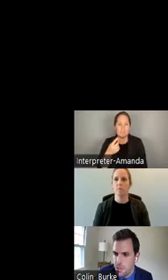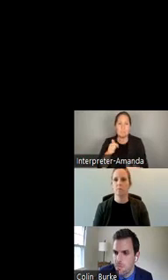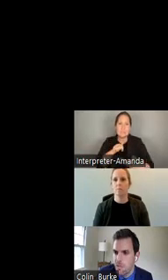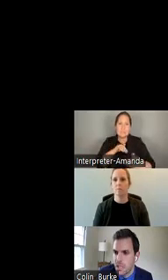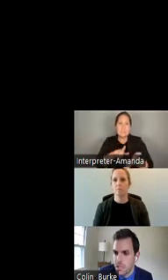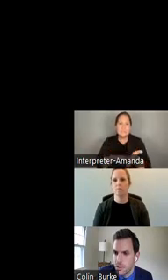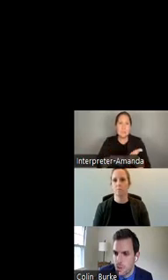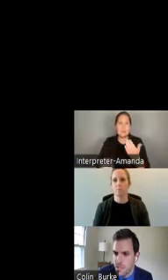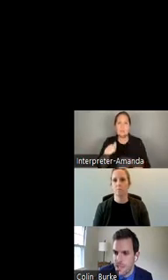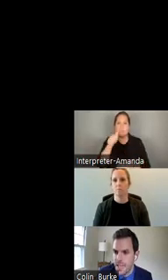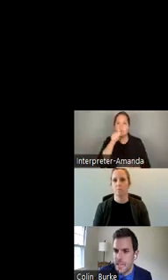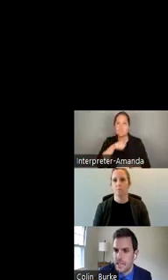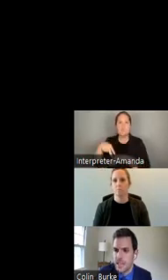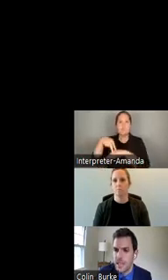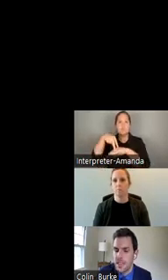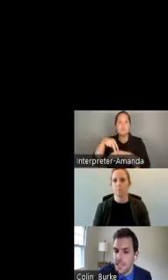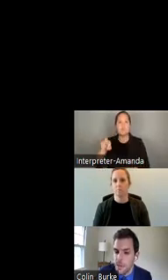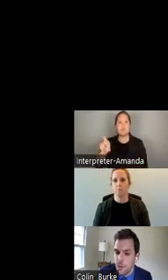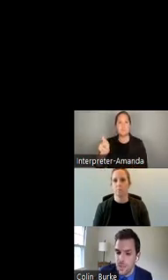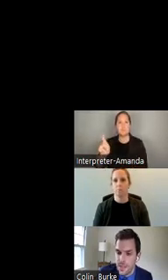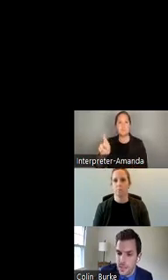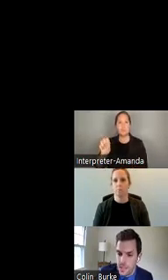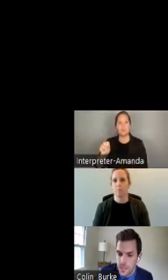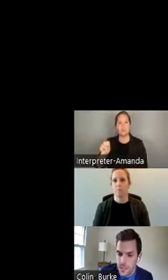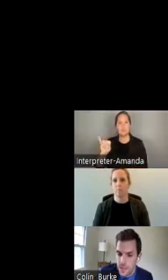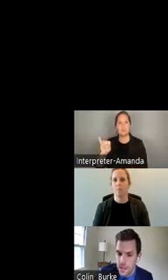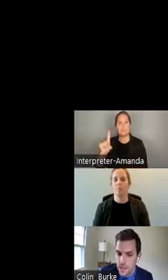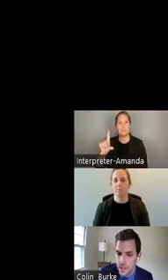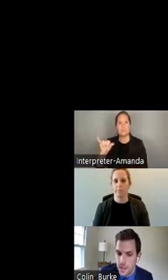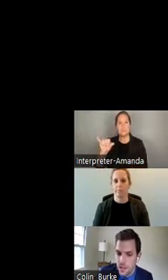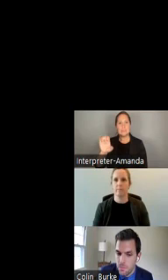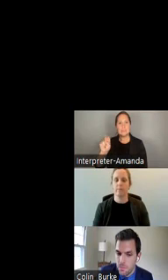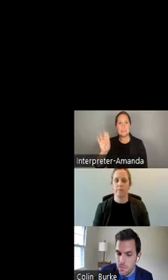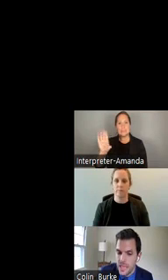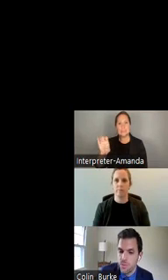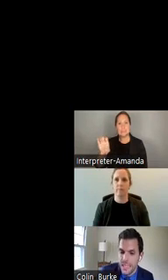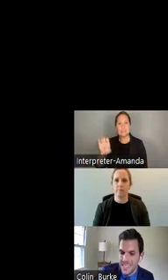things has become very clear to us is that in thinking about resilience um as related